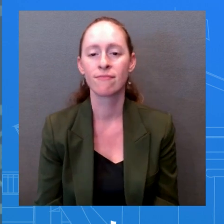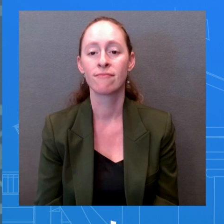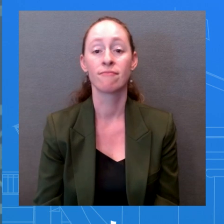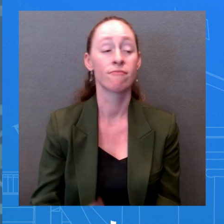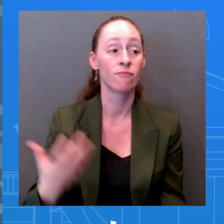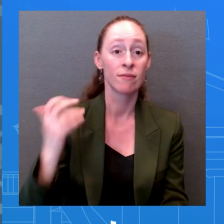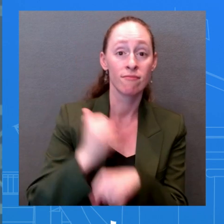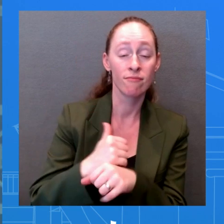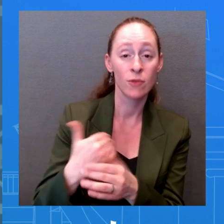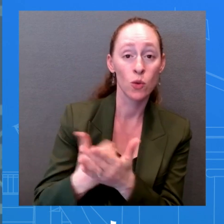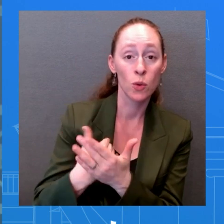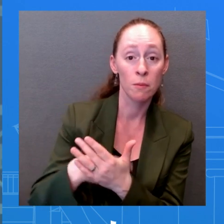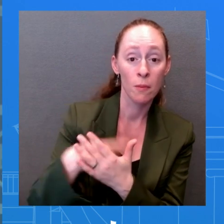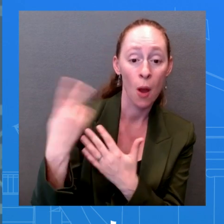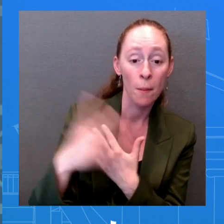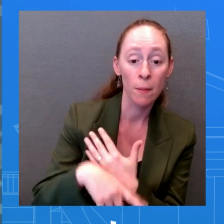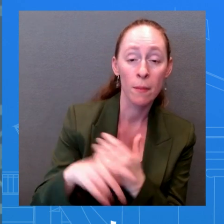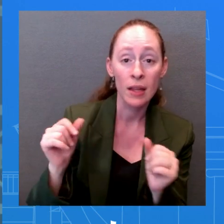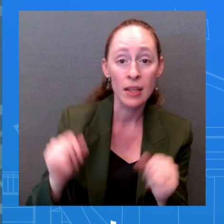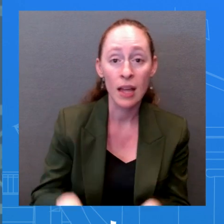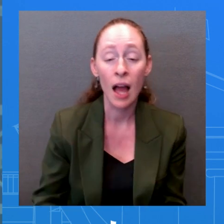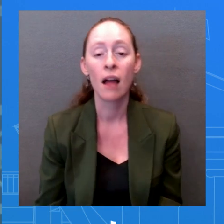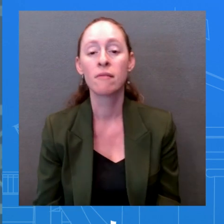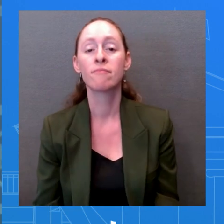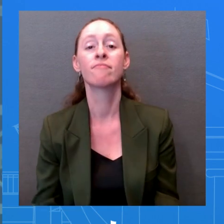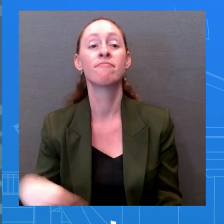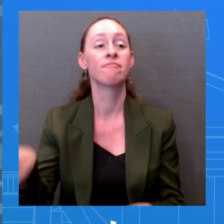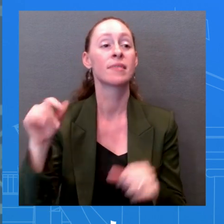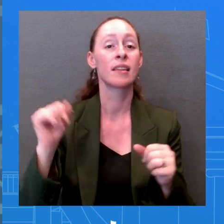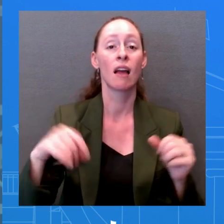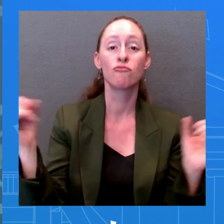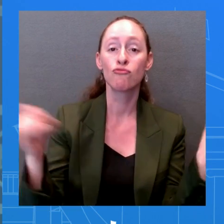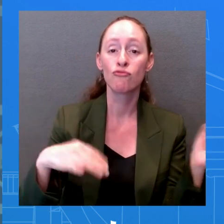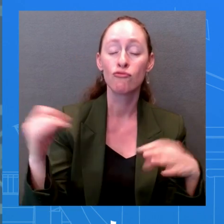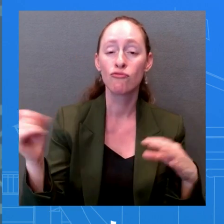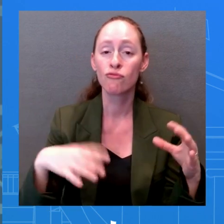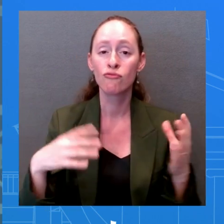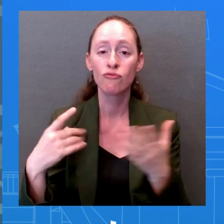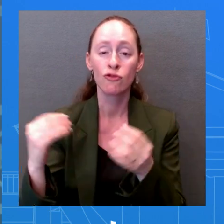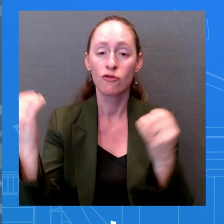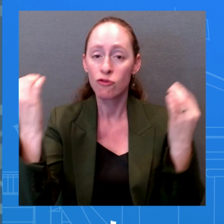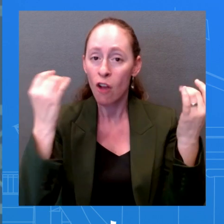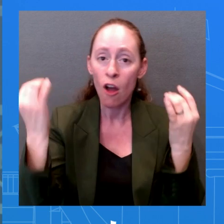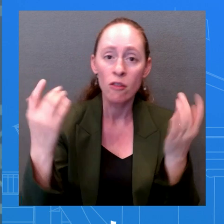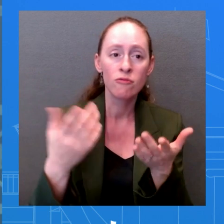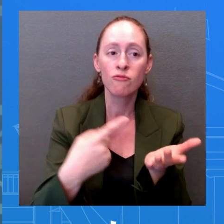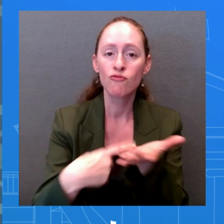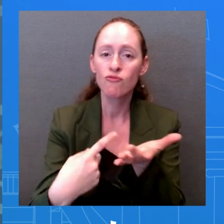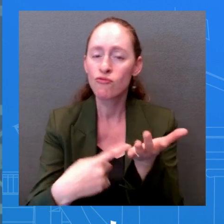There's -- the New Pluralists, a cross-partisan group of philanthropic and field leaders,